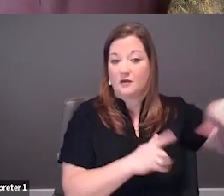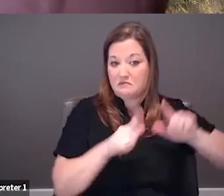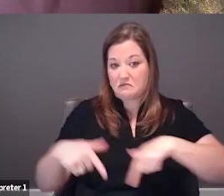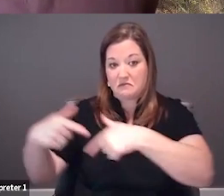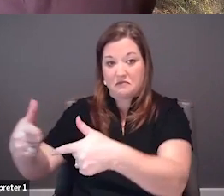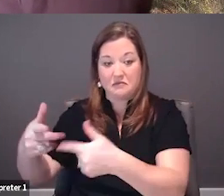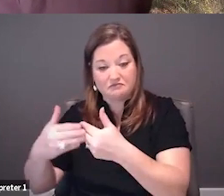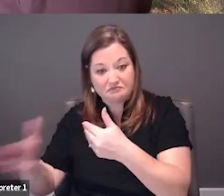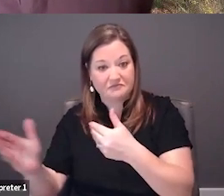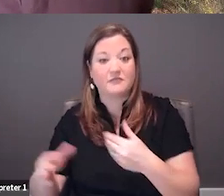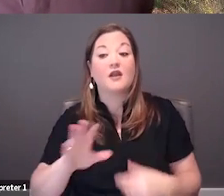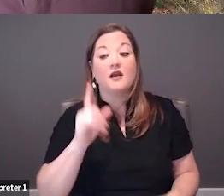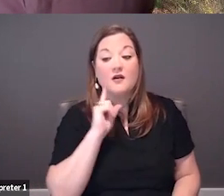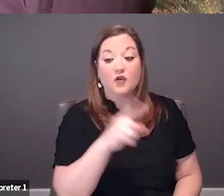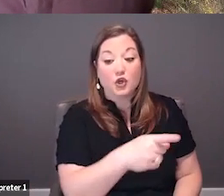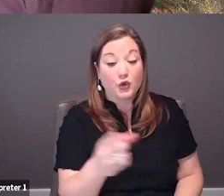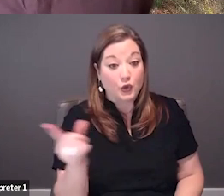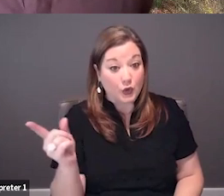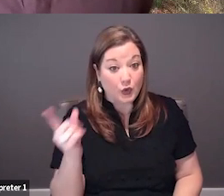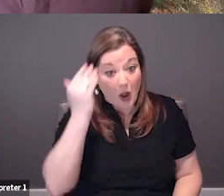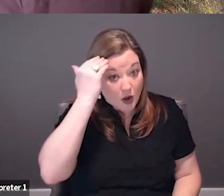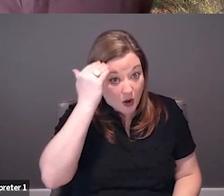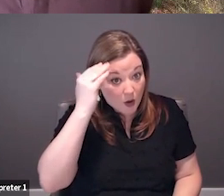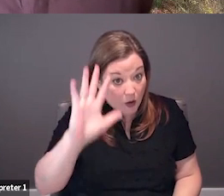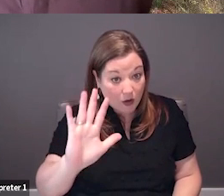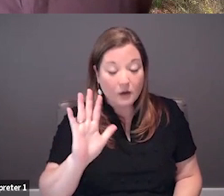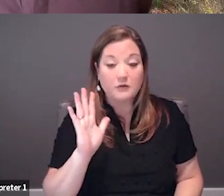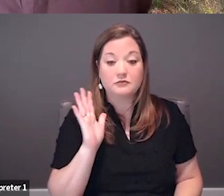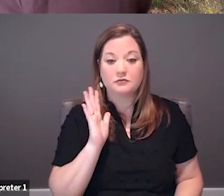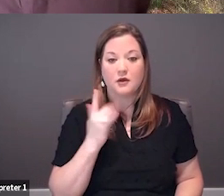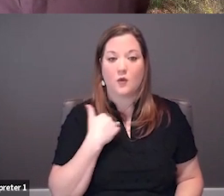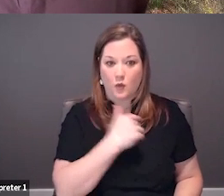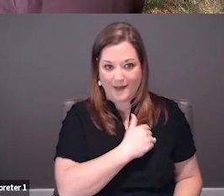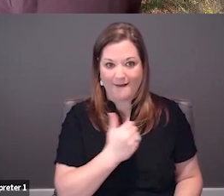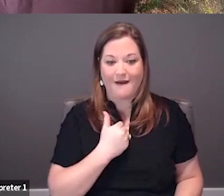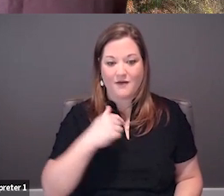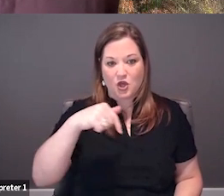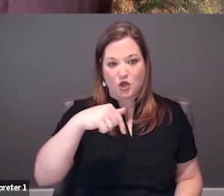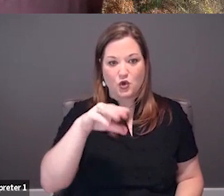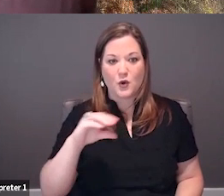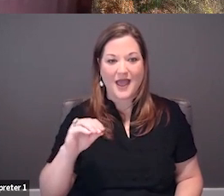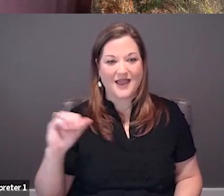For everyone, just so everyone is aware, we do have the Q&A module activated for this webinar.